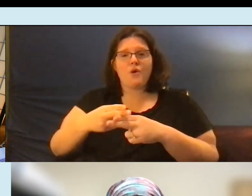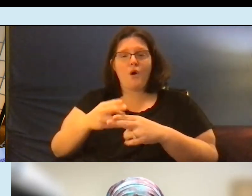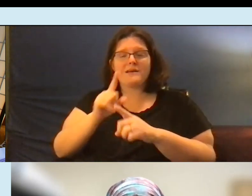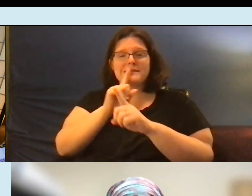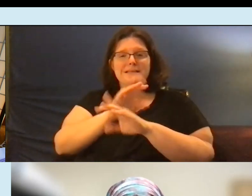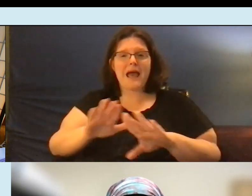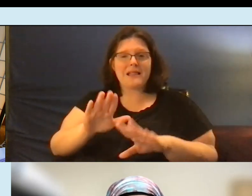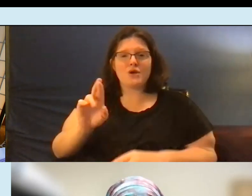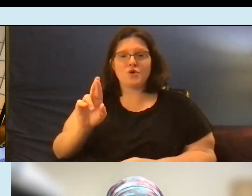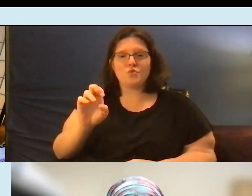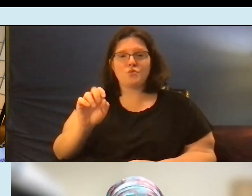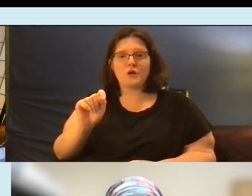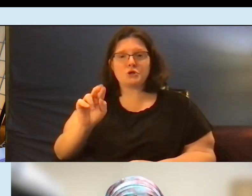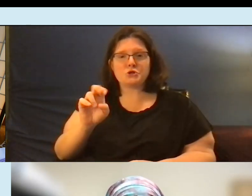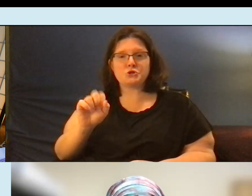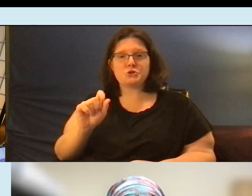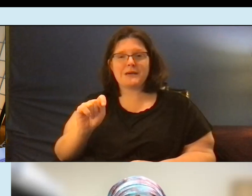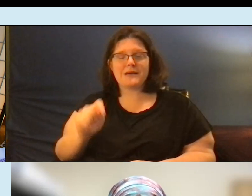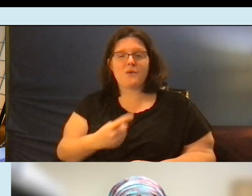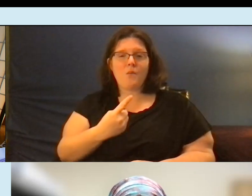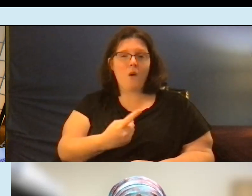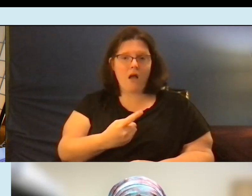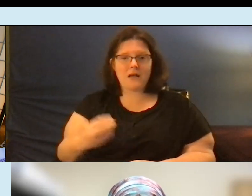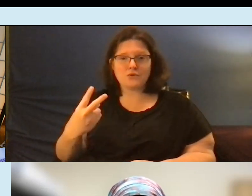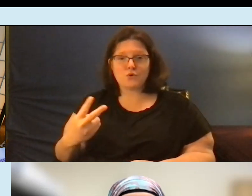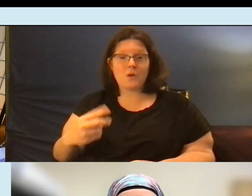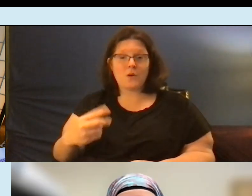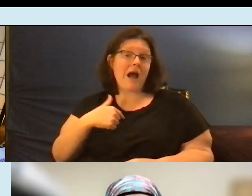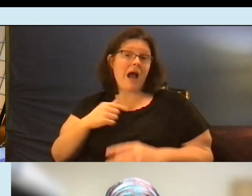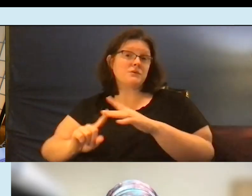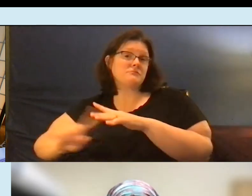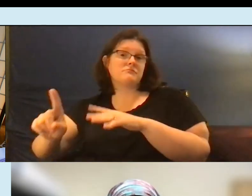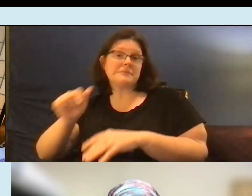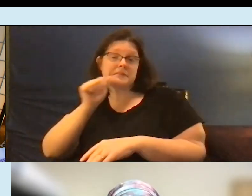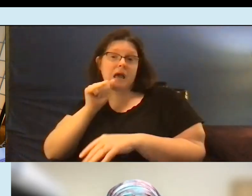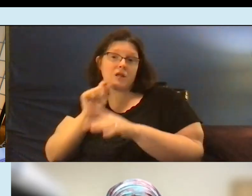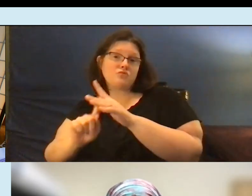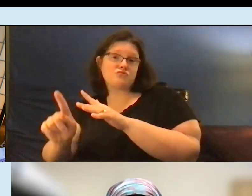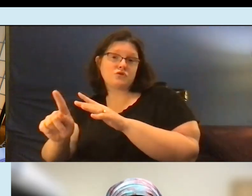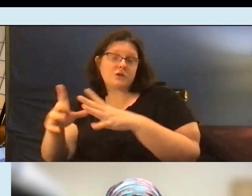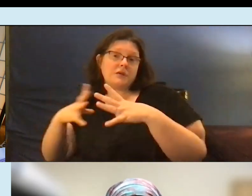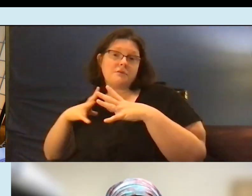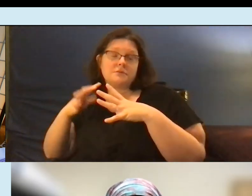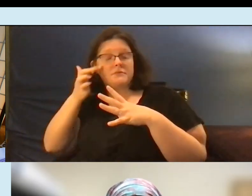and two and I- I did those poems while I was on a silent retreat um which I did a couple of years